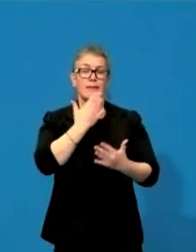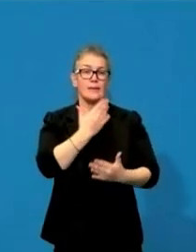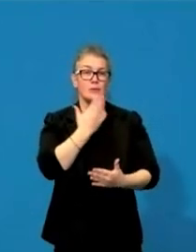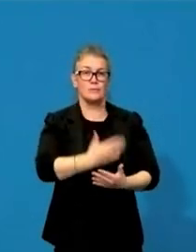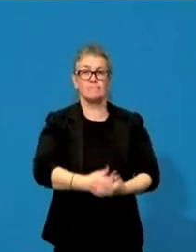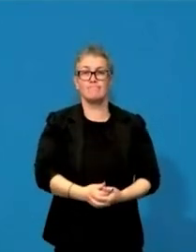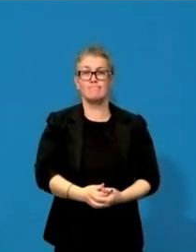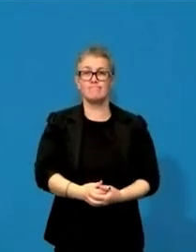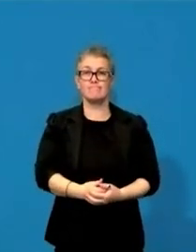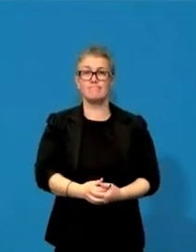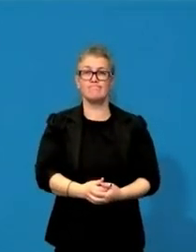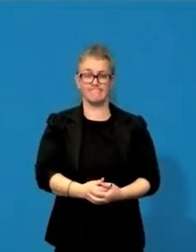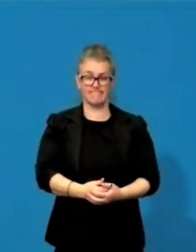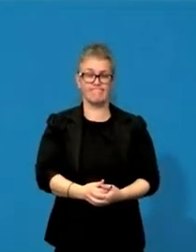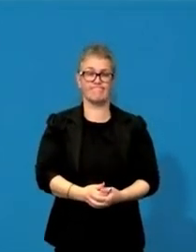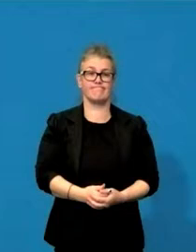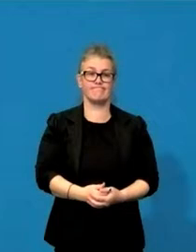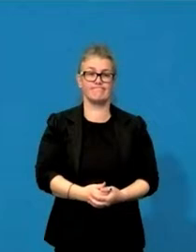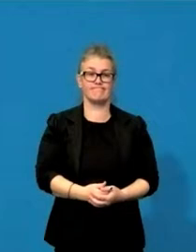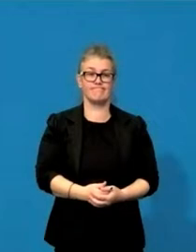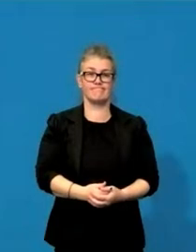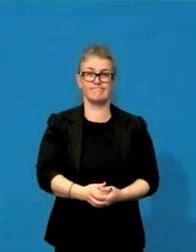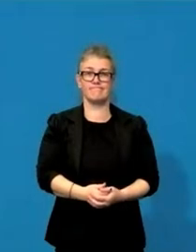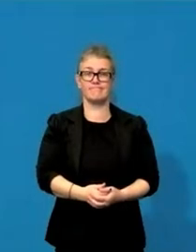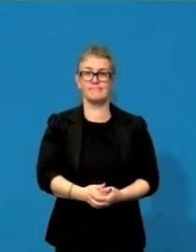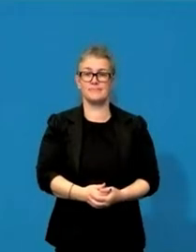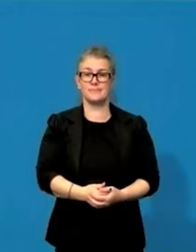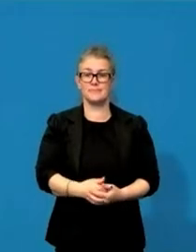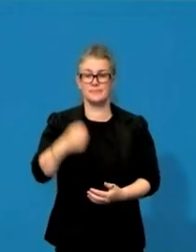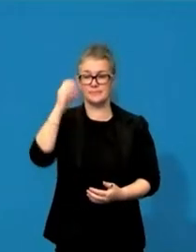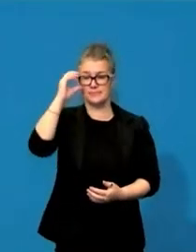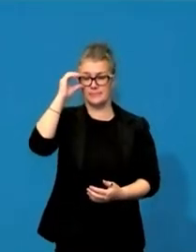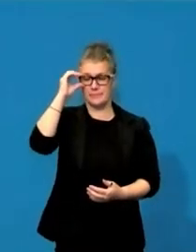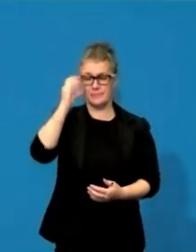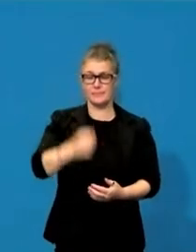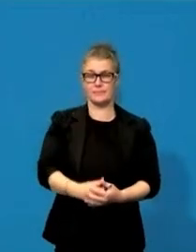very much. MS HAND: Thank you. Can I add just something there?